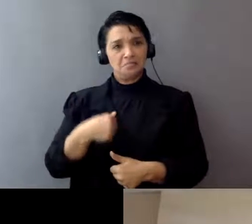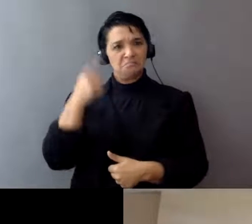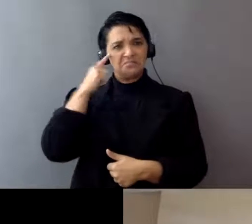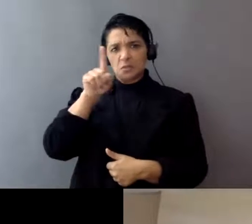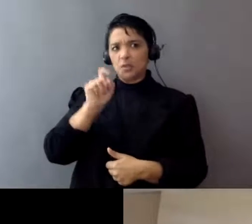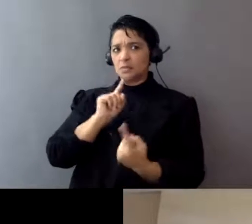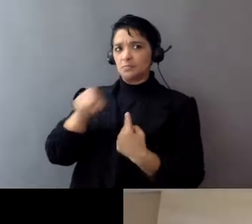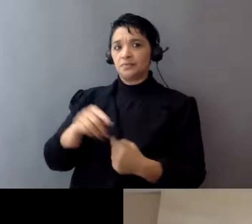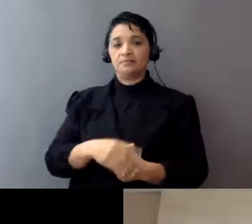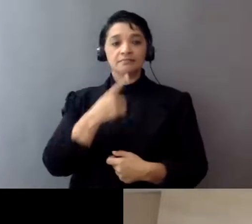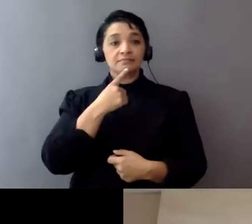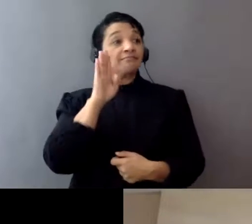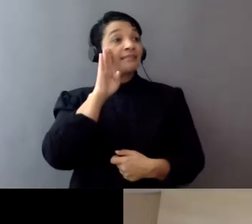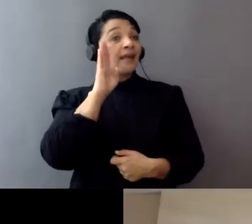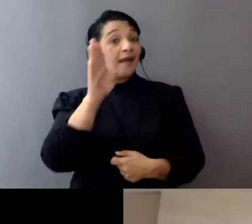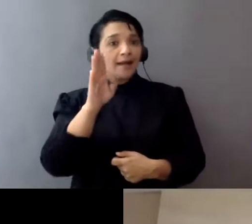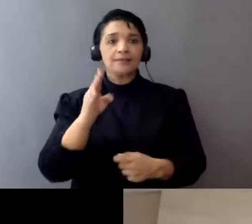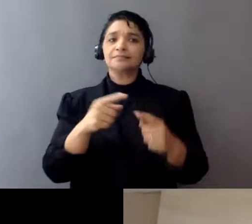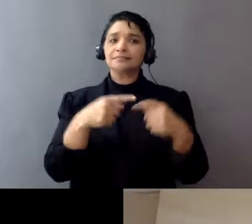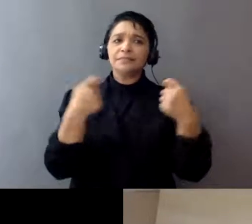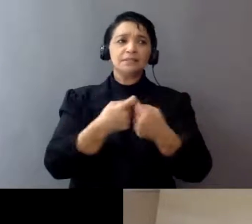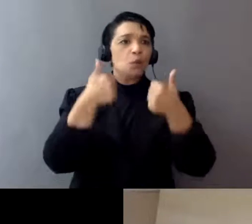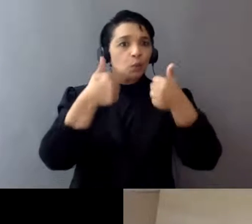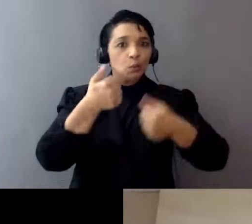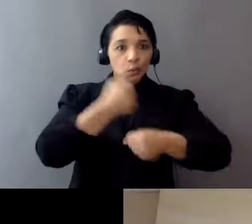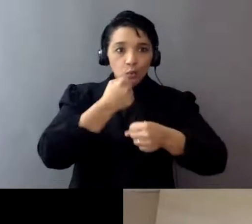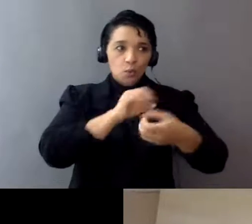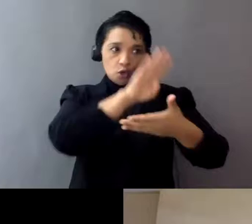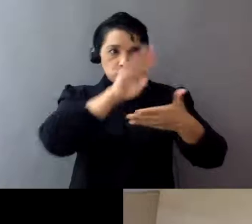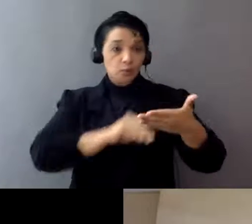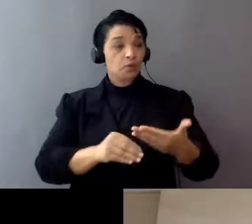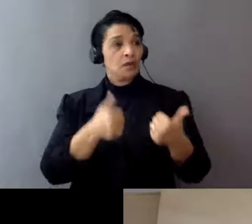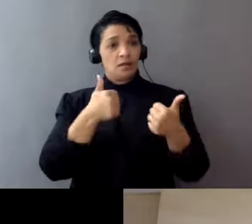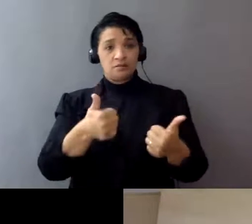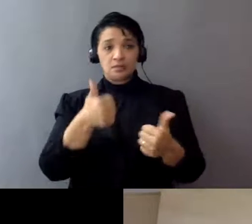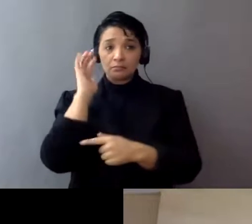She says thank you for the extraordinary work, very useful and thanks for the brilliant presentation.